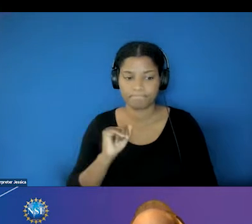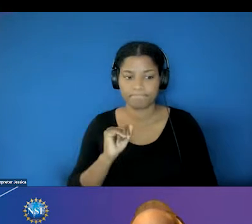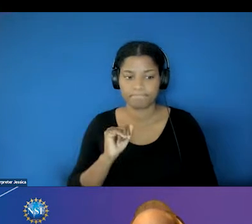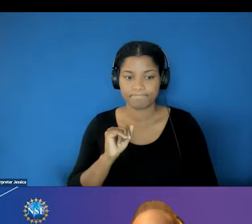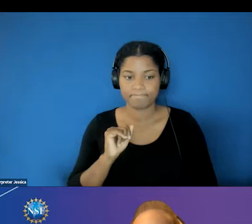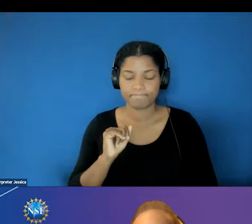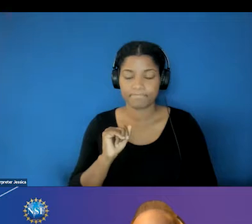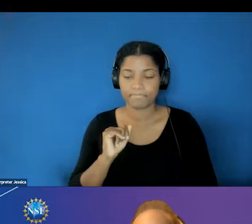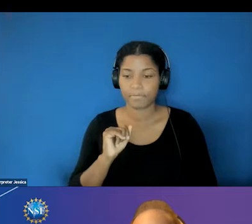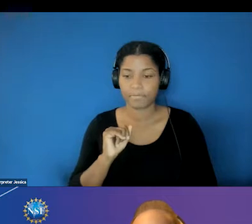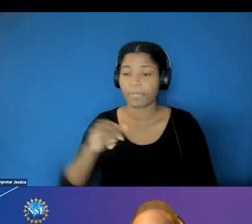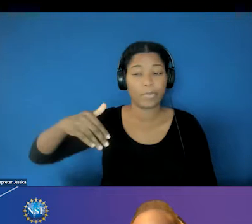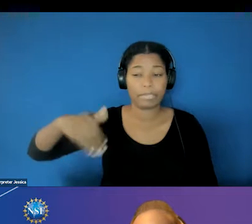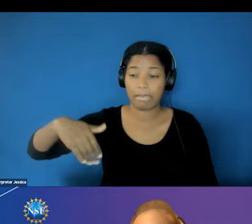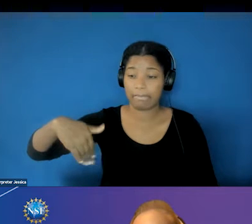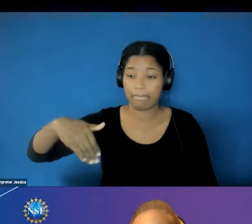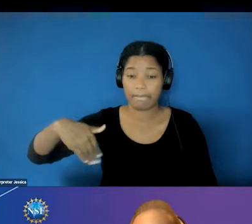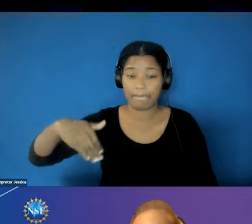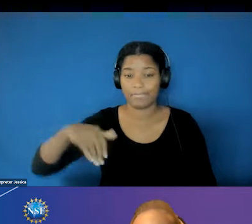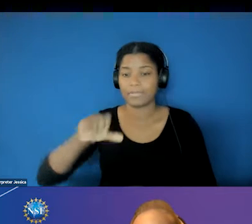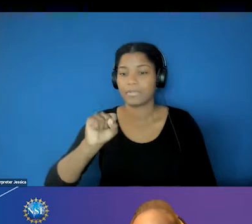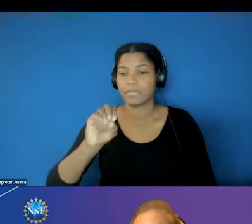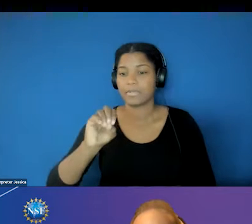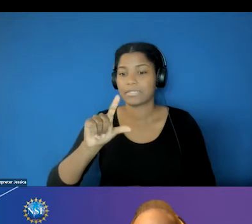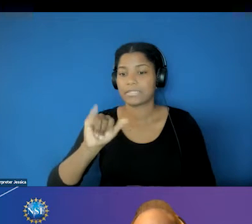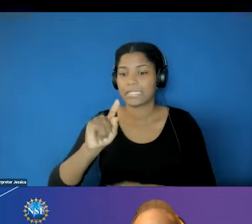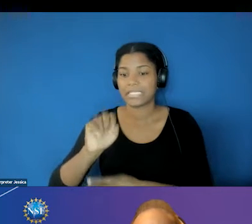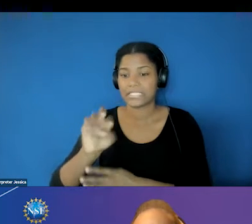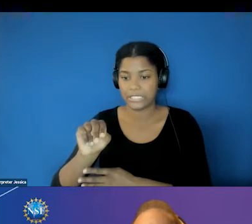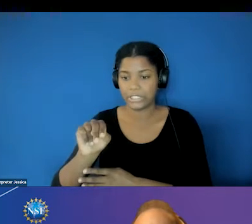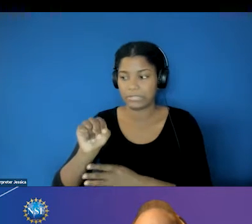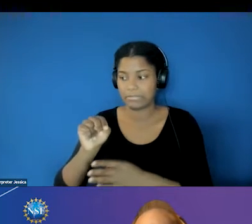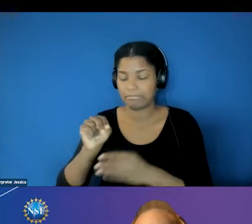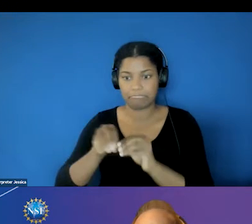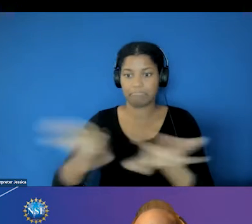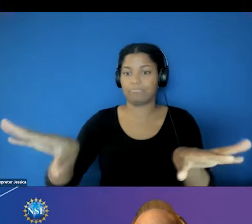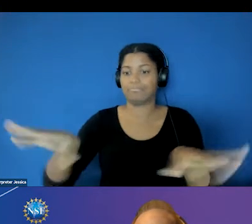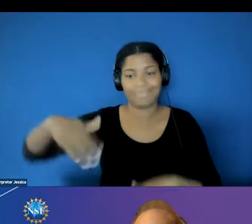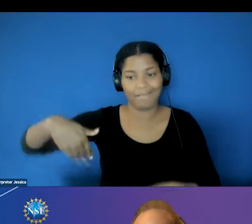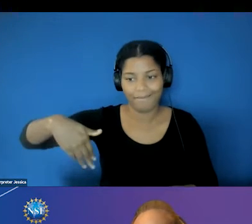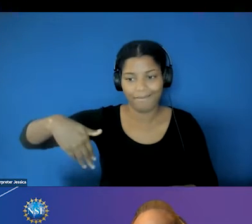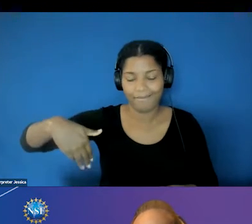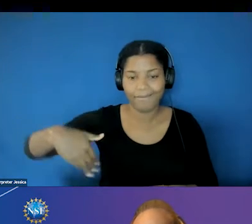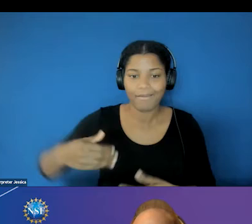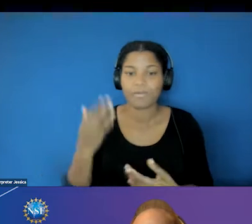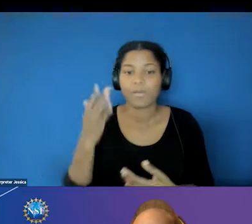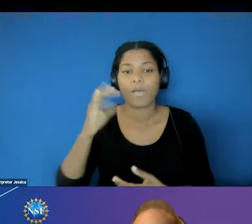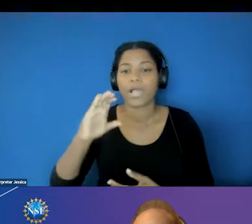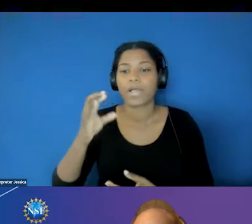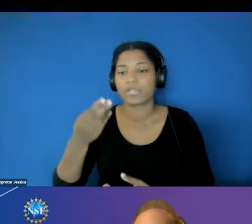we have not been able to get the solicitation out quite so quickly because of, the, CHIPS and Science Act,